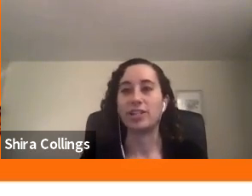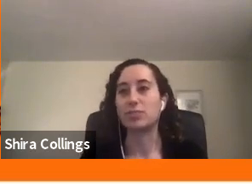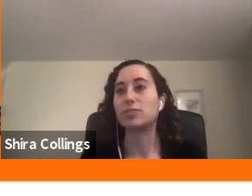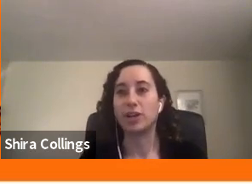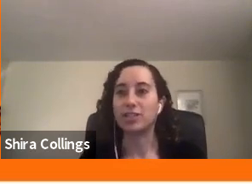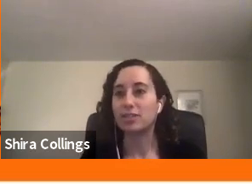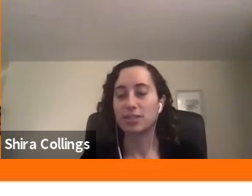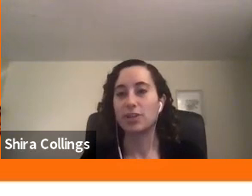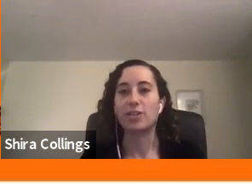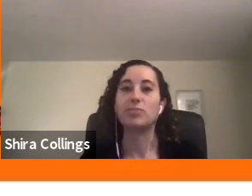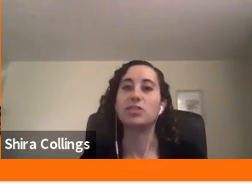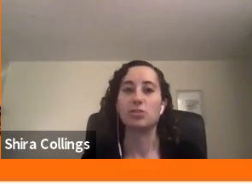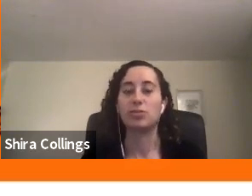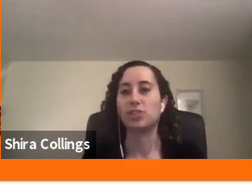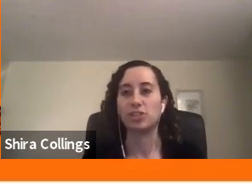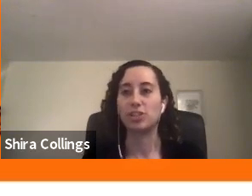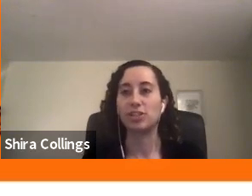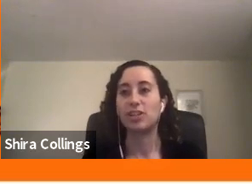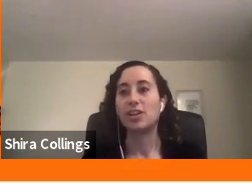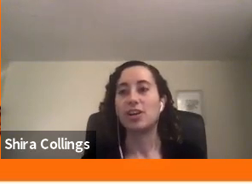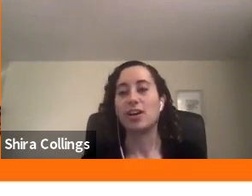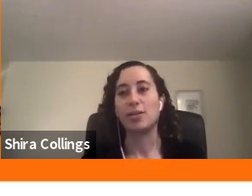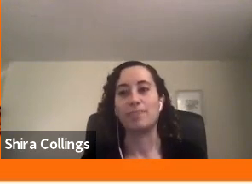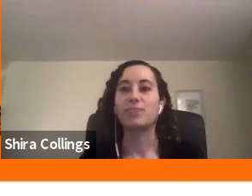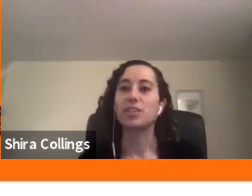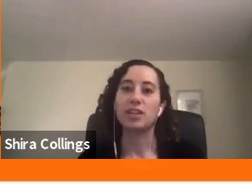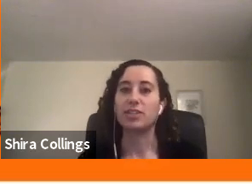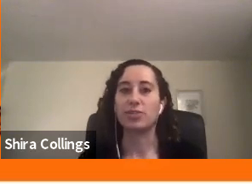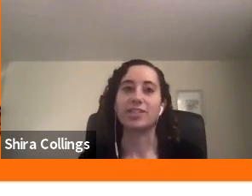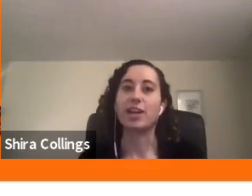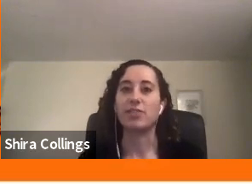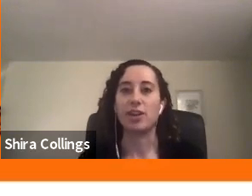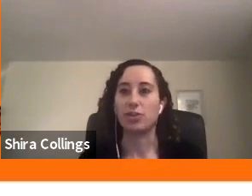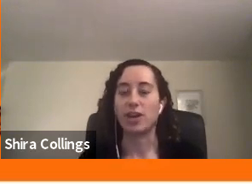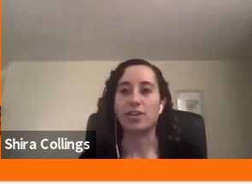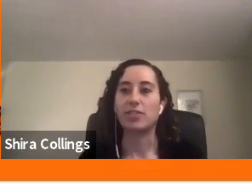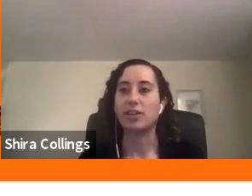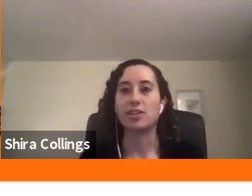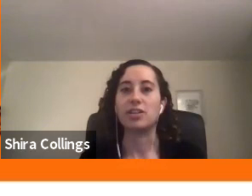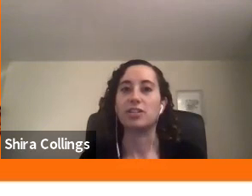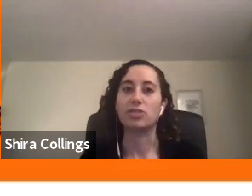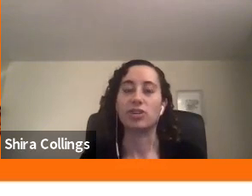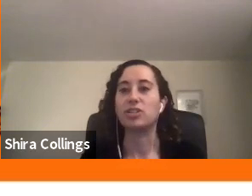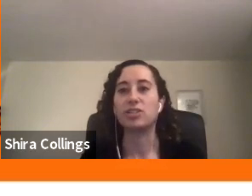restriction is often the root of binge eating, and bingeing is the body's response sometimes to restriction.